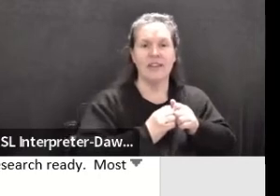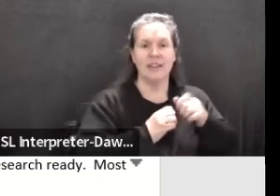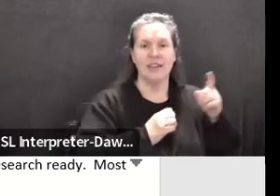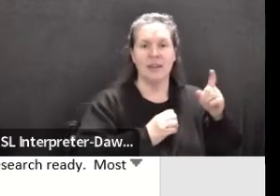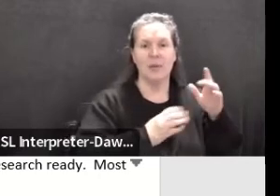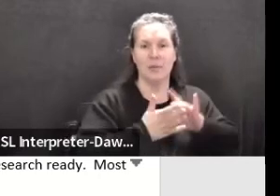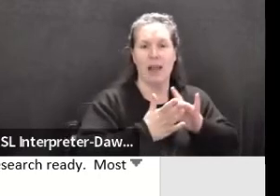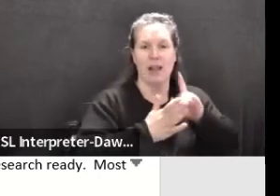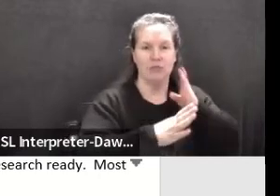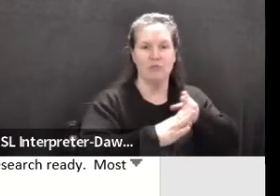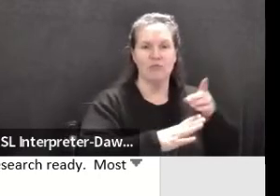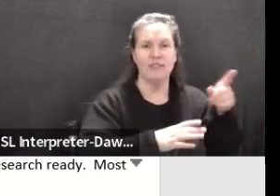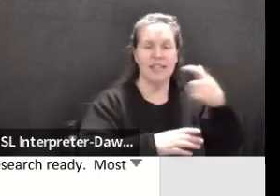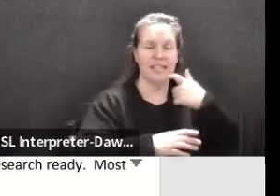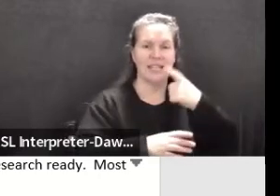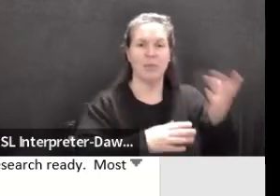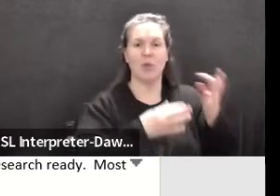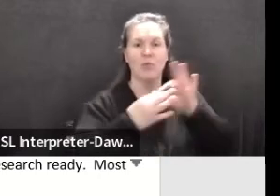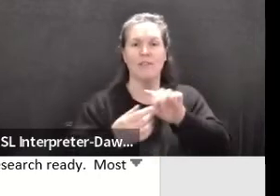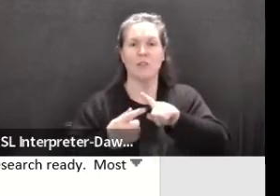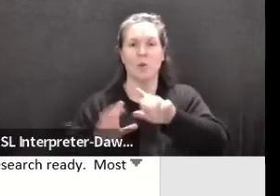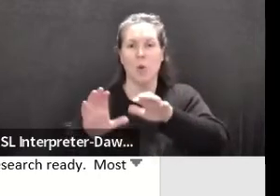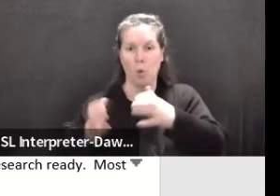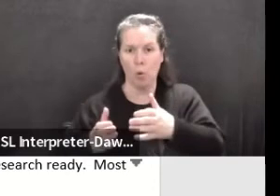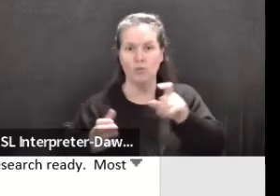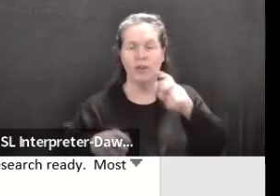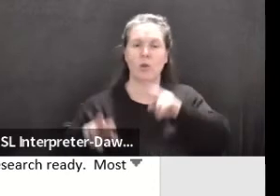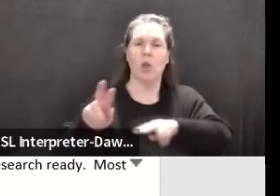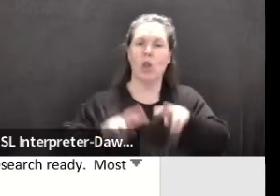that it'd be relevant to the course. I think you have to look at the practicality of this.